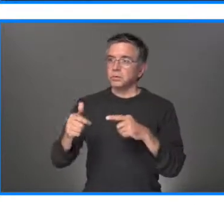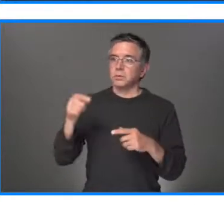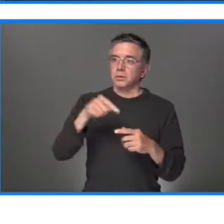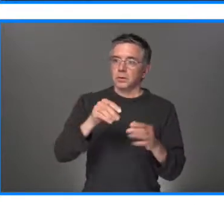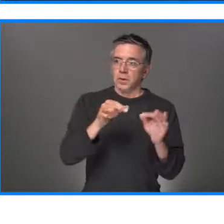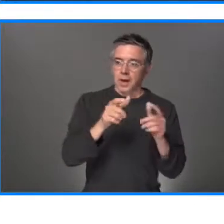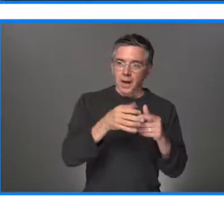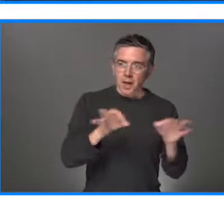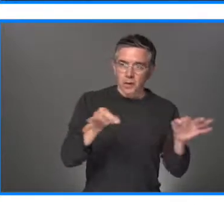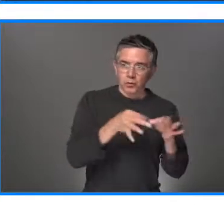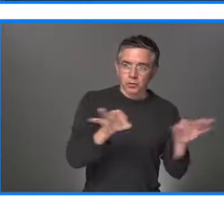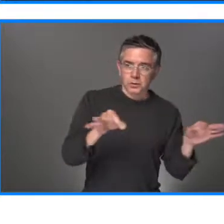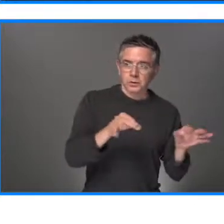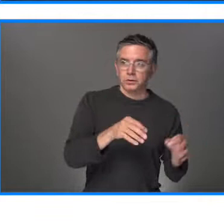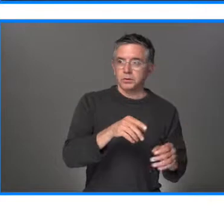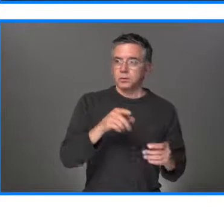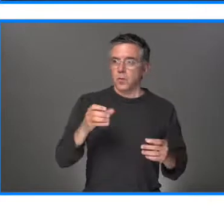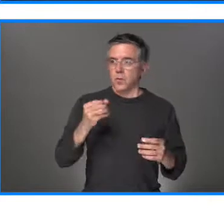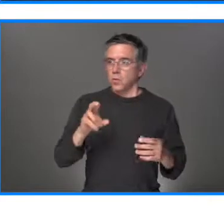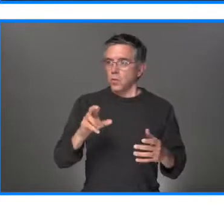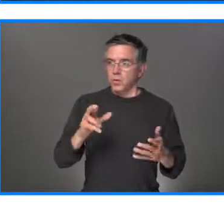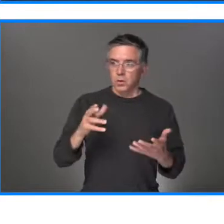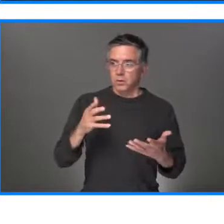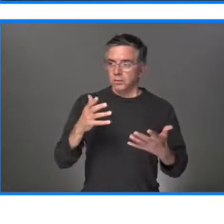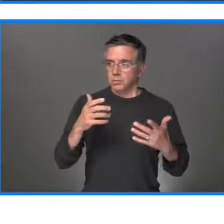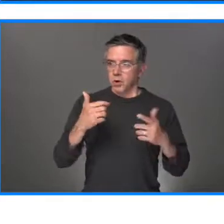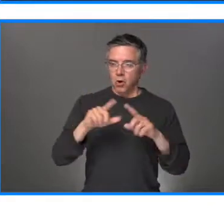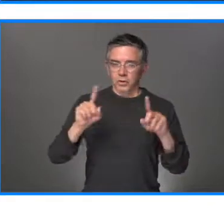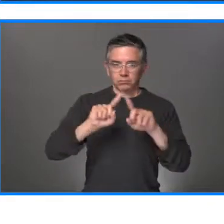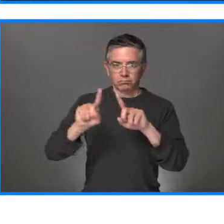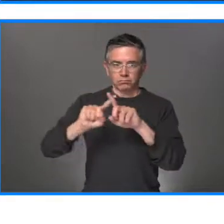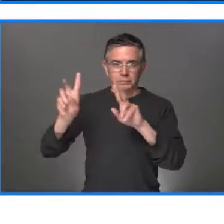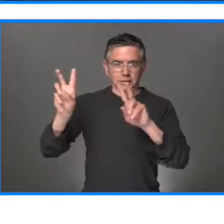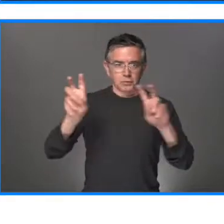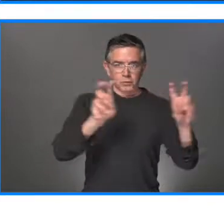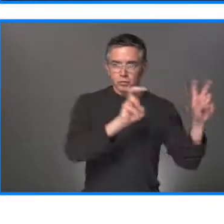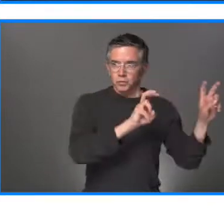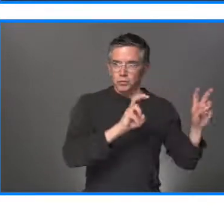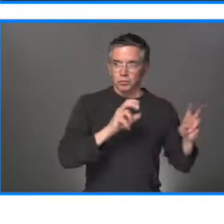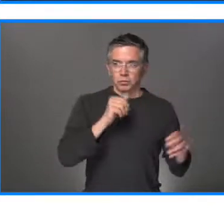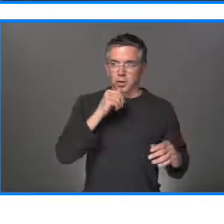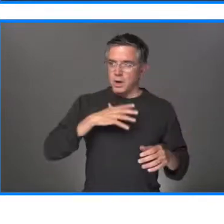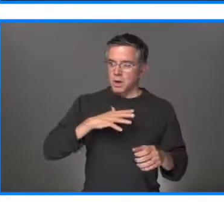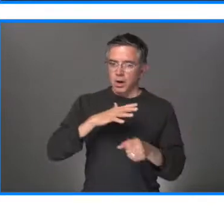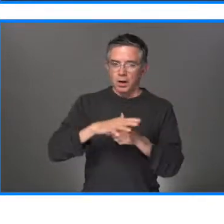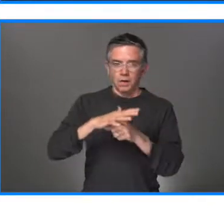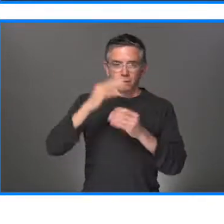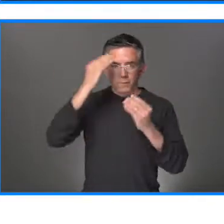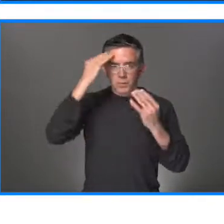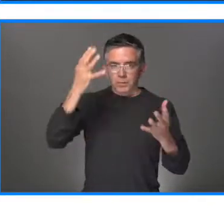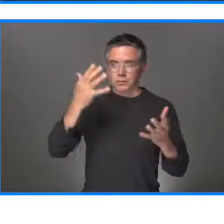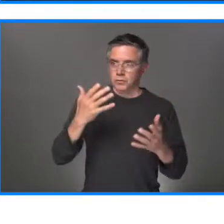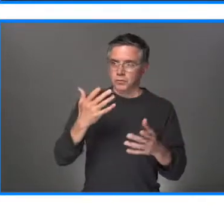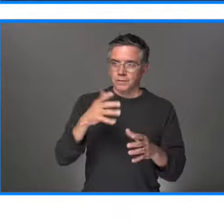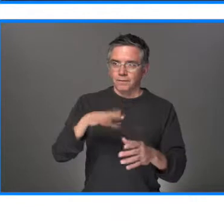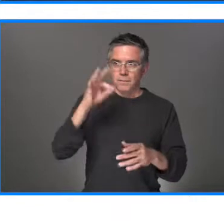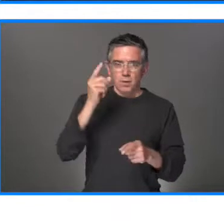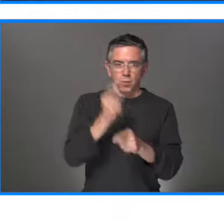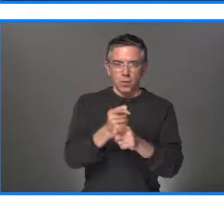they don't have the information they need to find vaccine clinics and get vaccinated. But first, we're going to give you an update